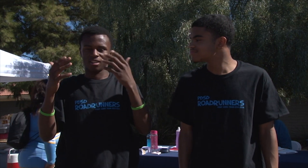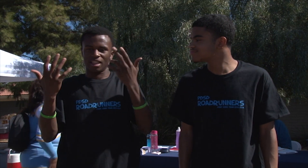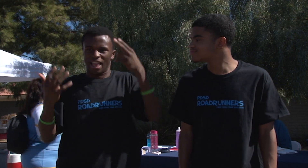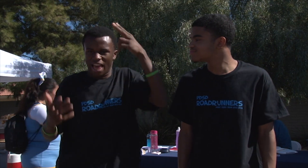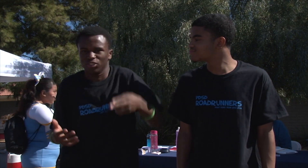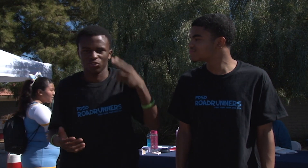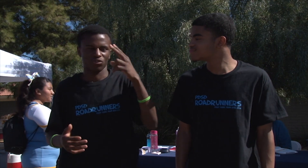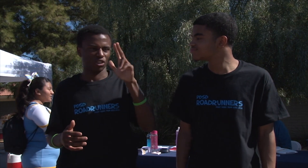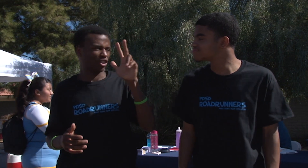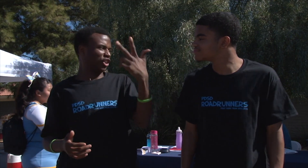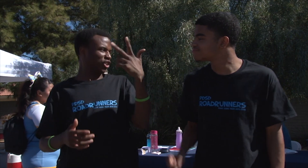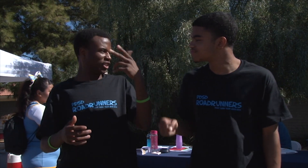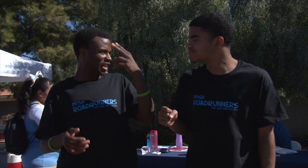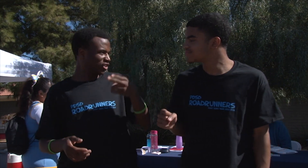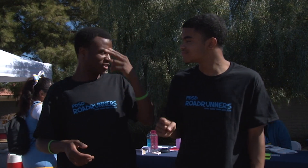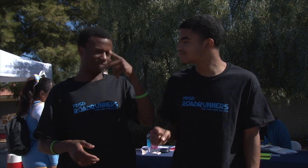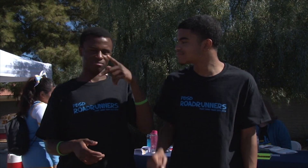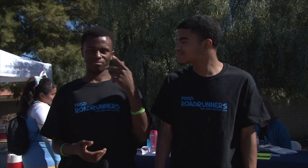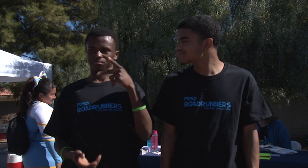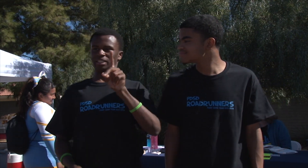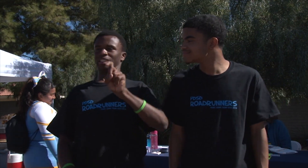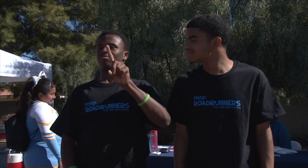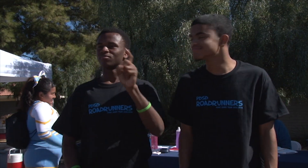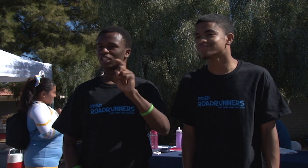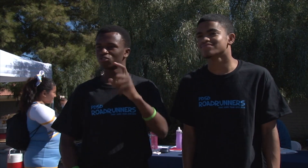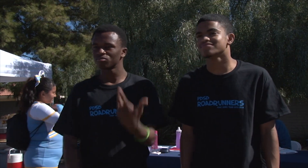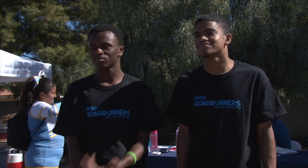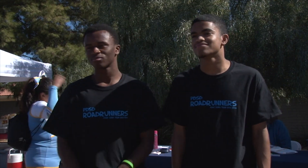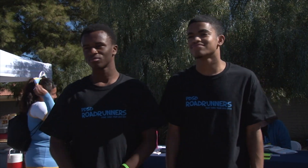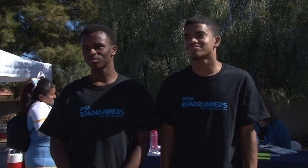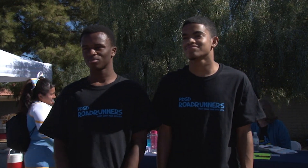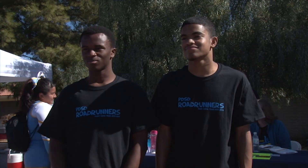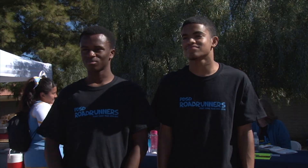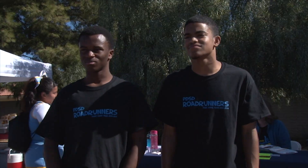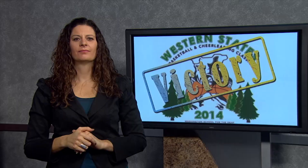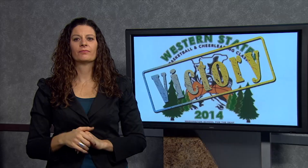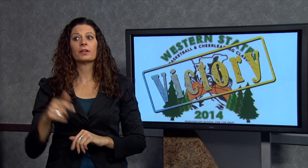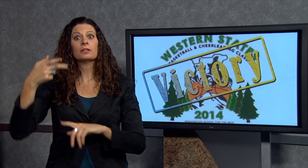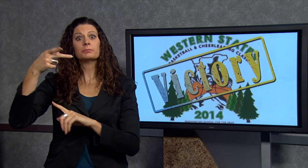US AND WE MADE HISTORY WITH DUAL CHAMPIONSHIPS.